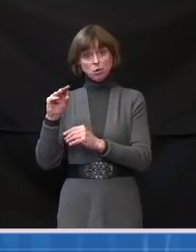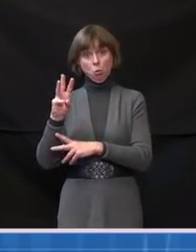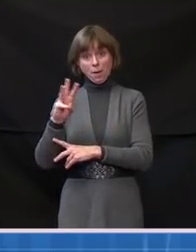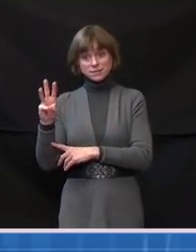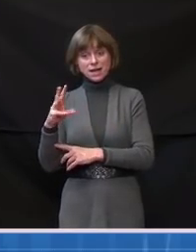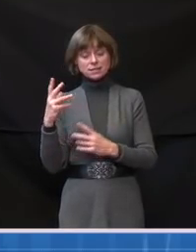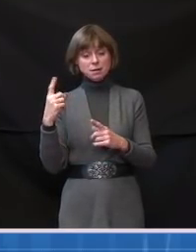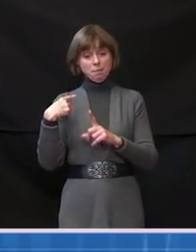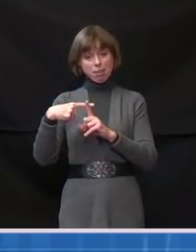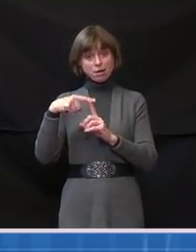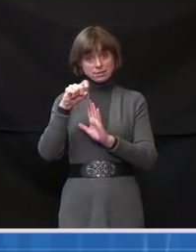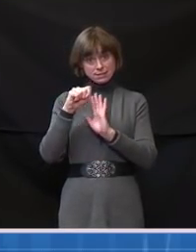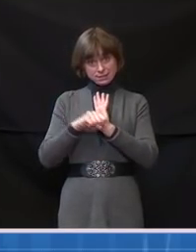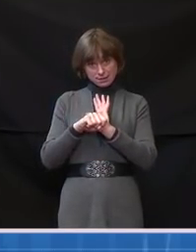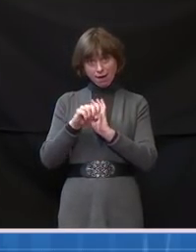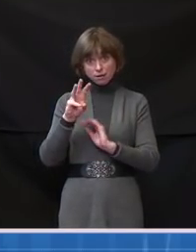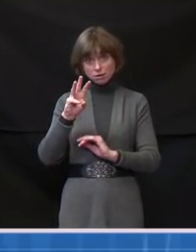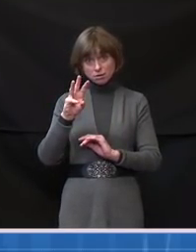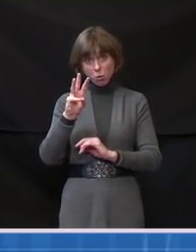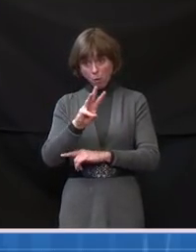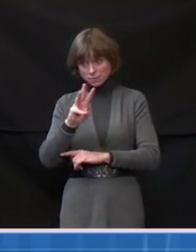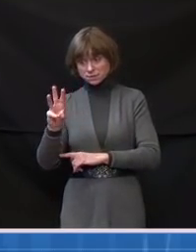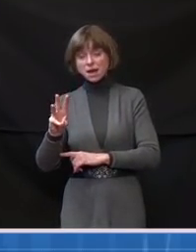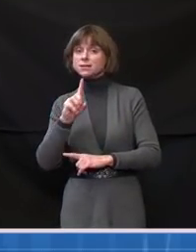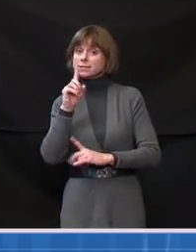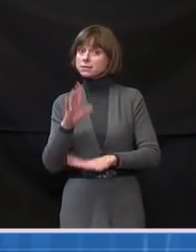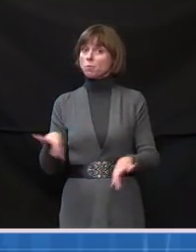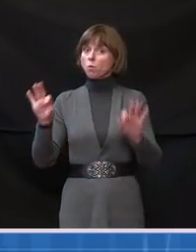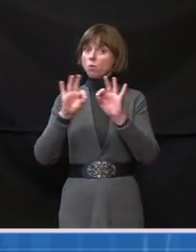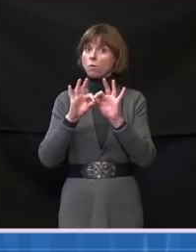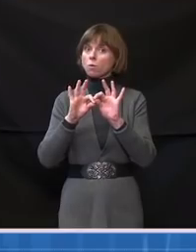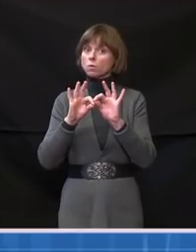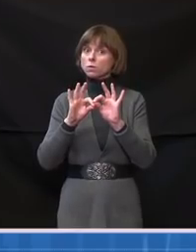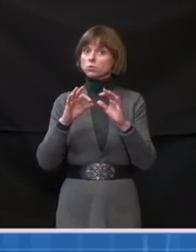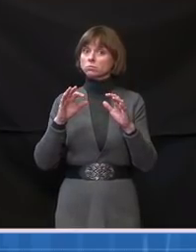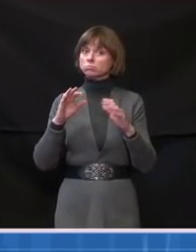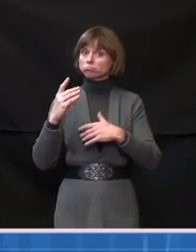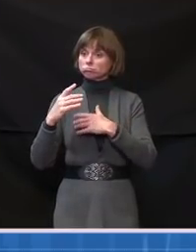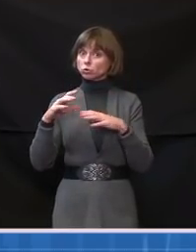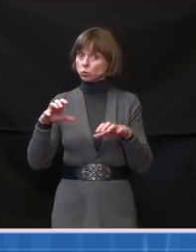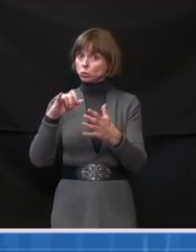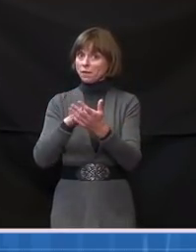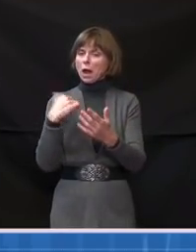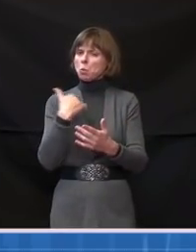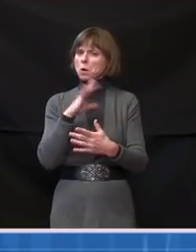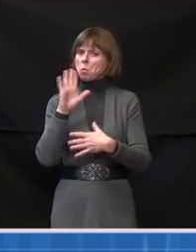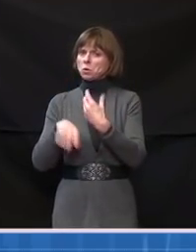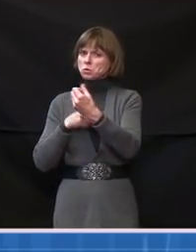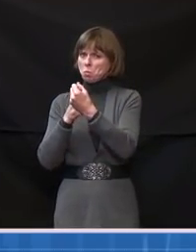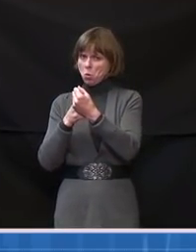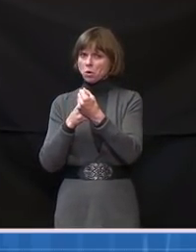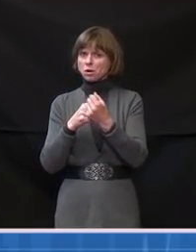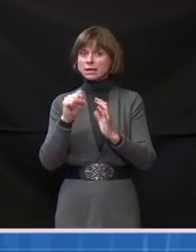And we as a federal government are going to do what we can to support the efforts for states to get better websites